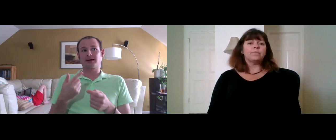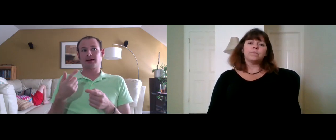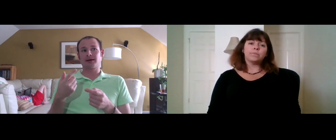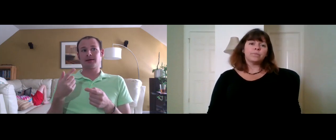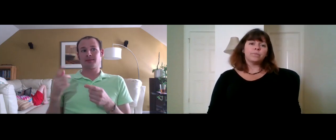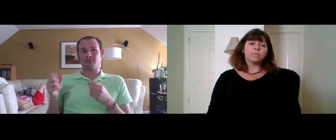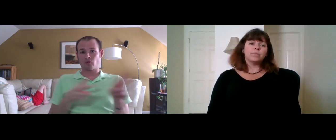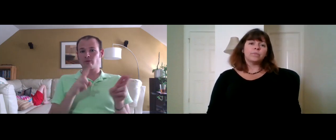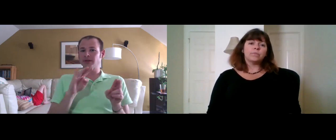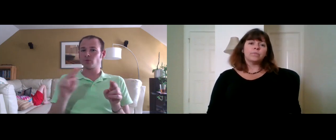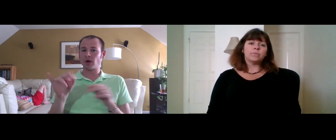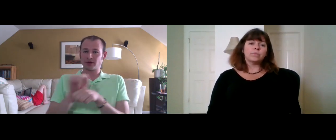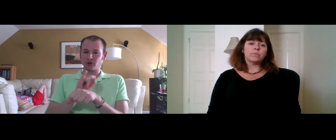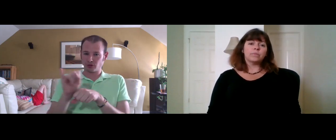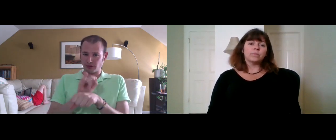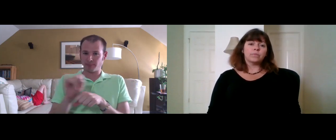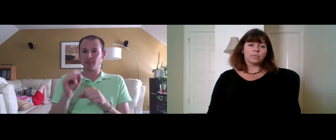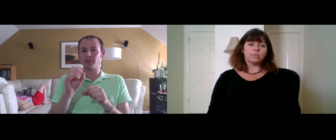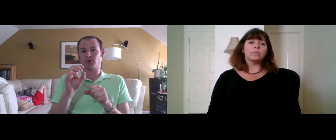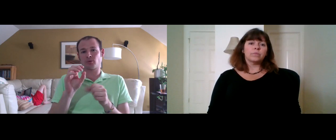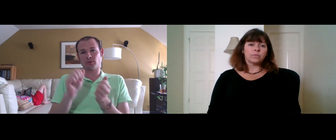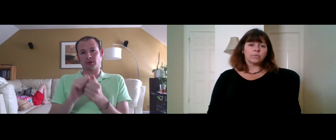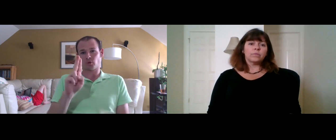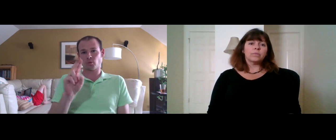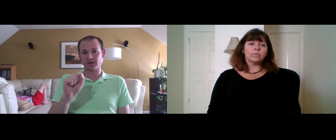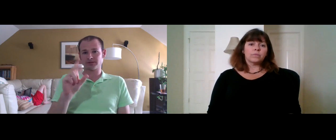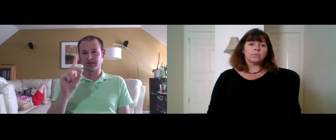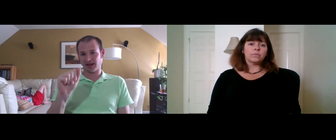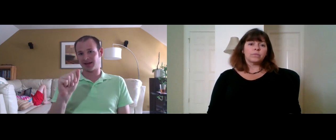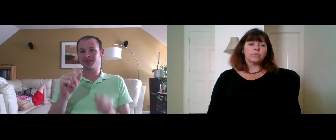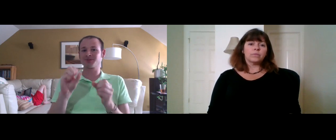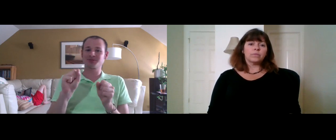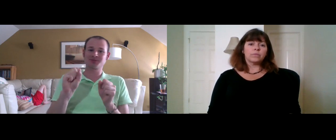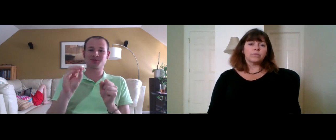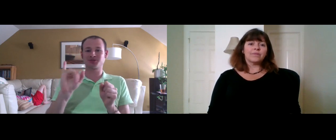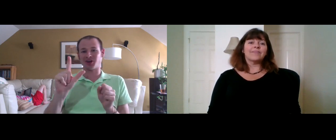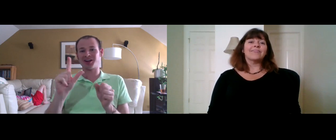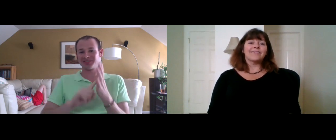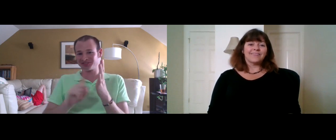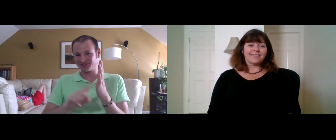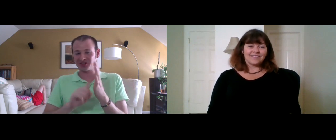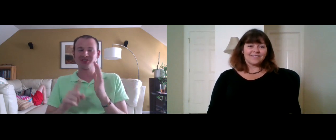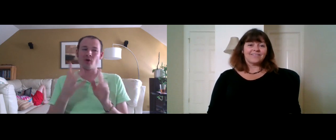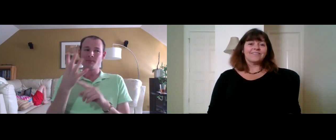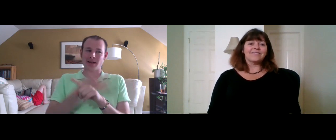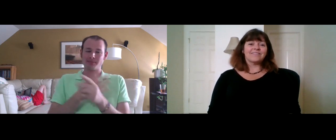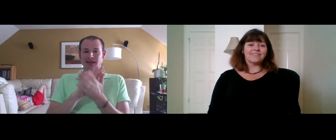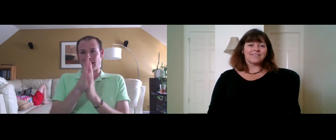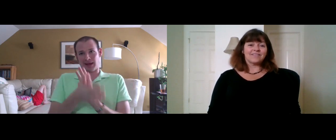I did my internship with USDA in Minnesota